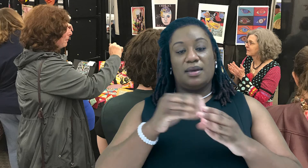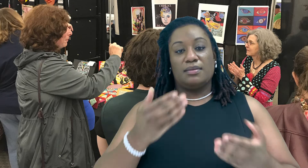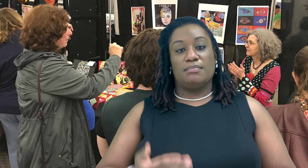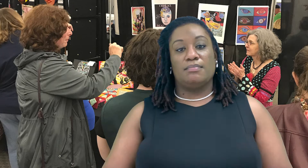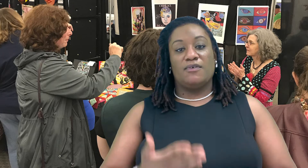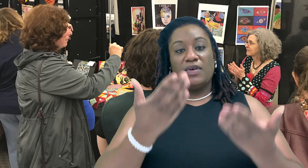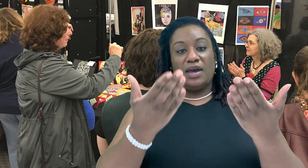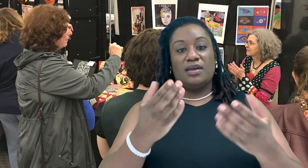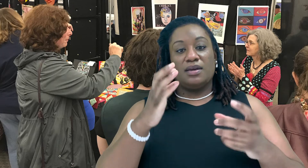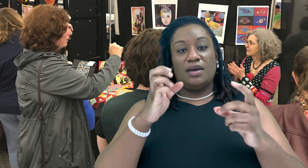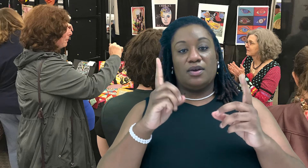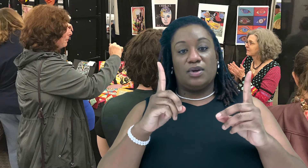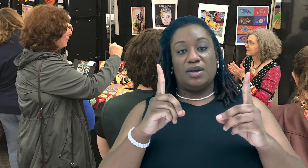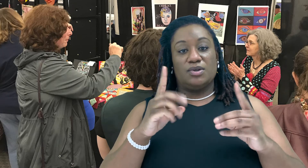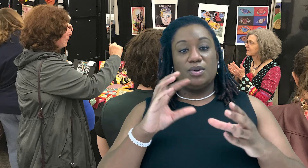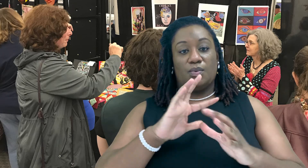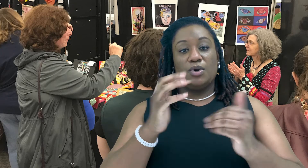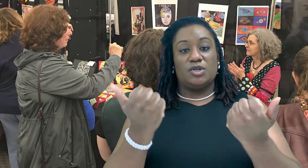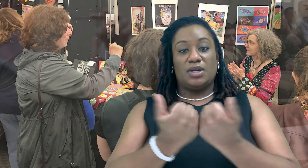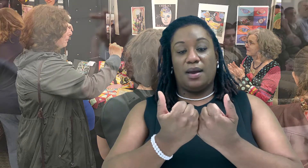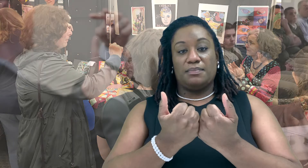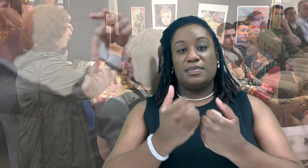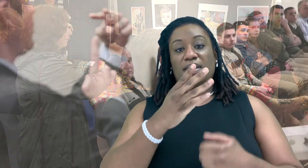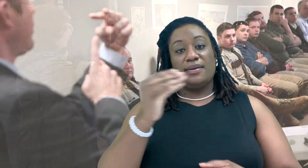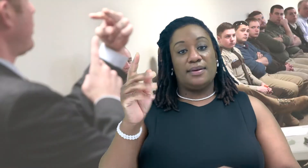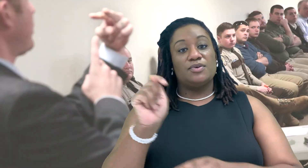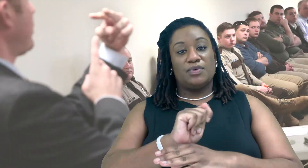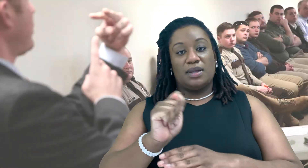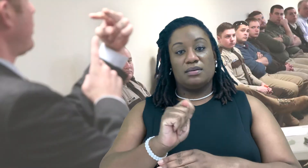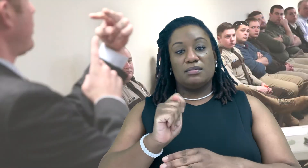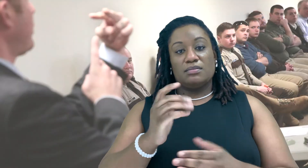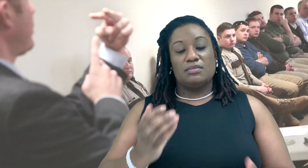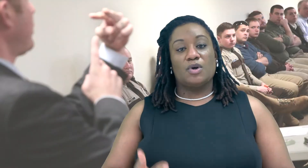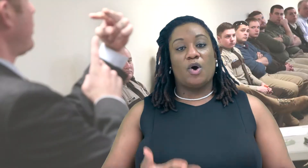the community by way of providing educational workshops and trainings,